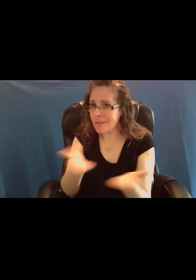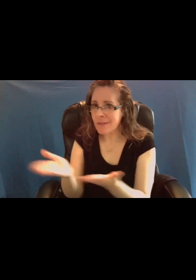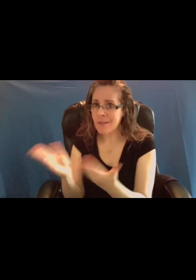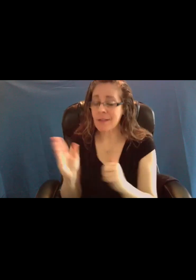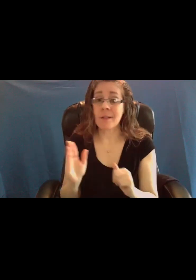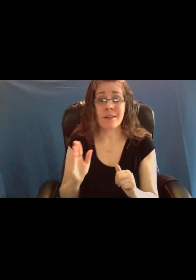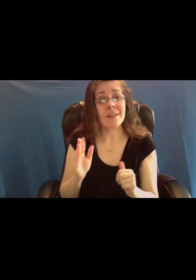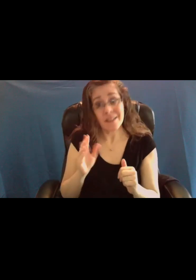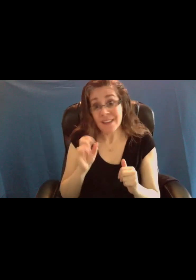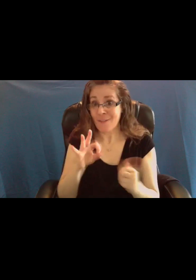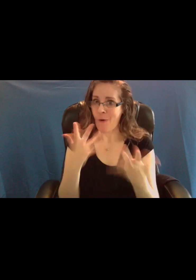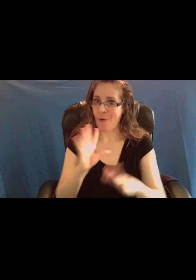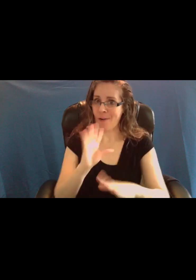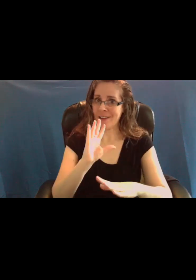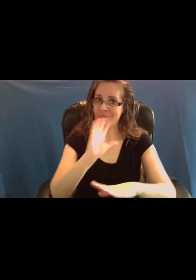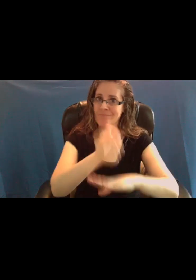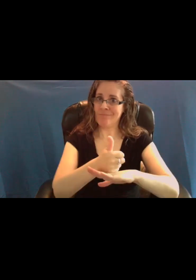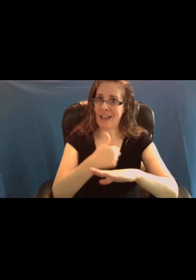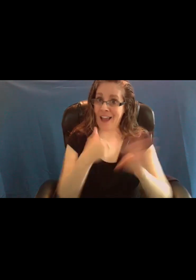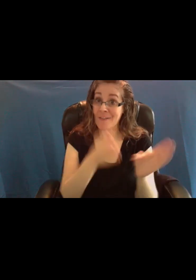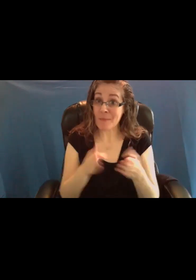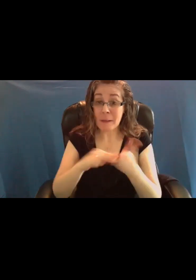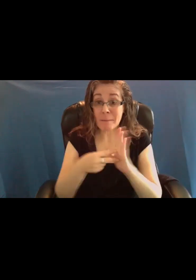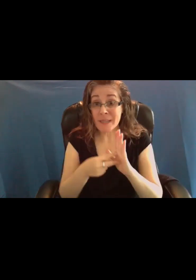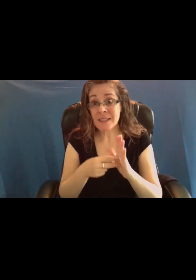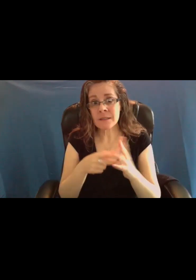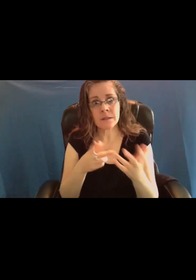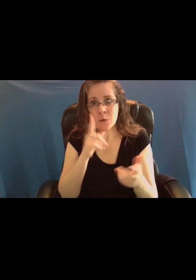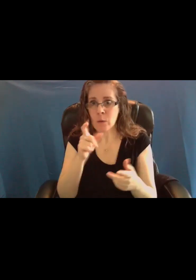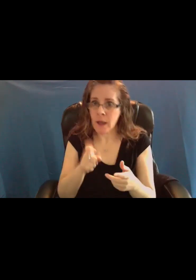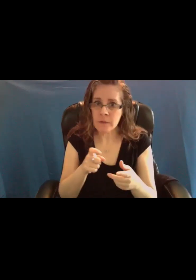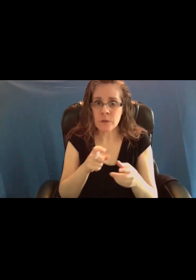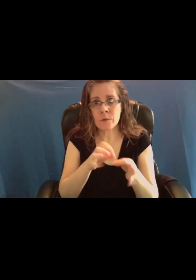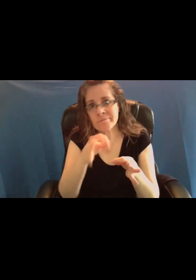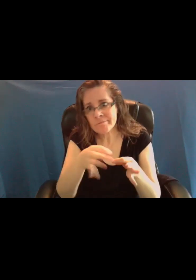in service. And you will be flexible enough to respond to on the